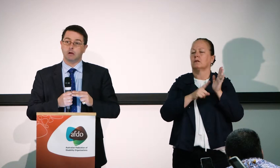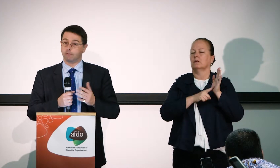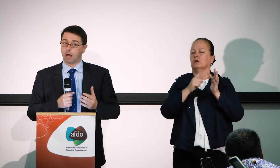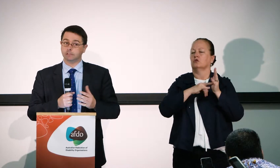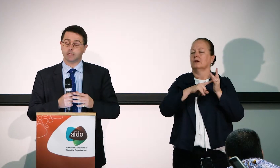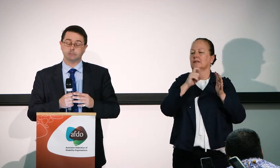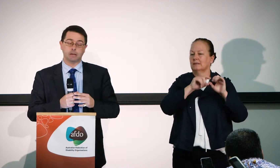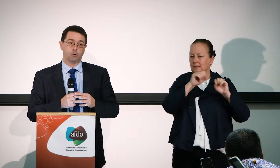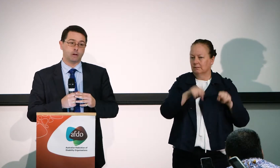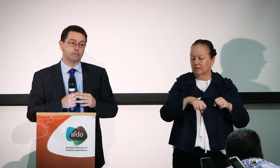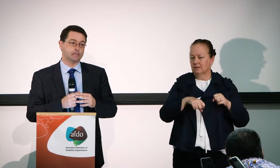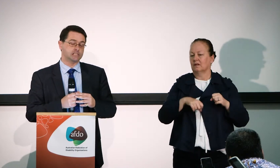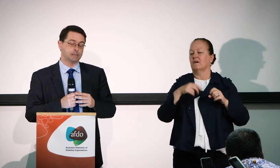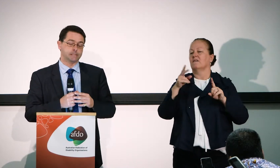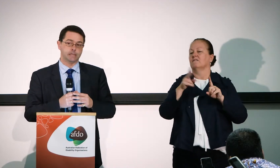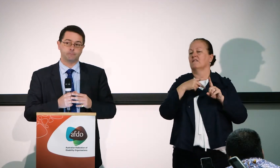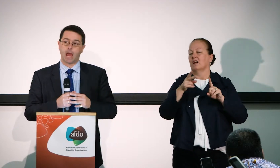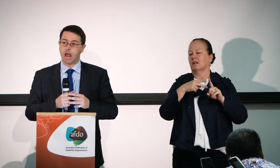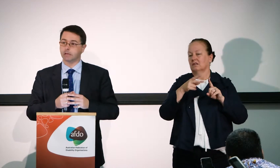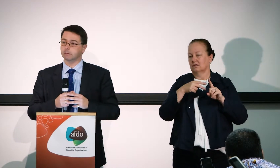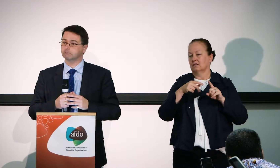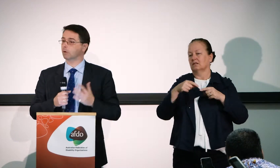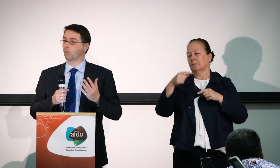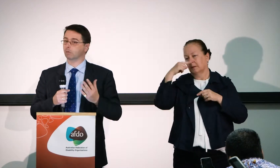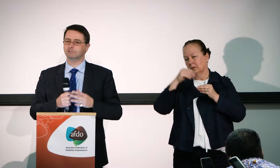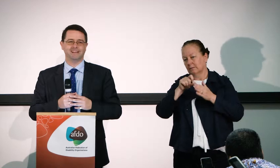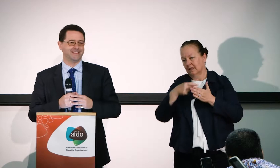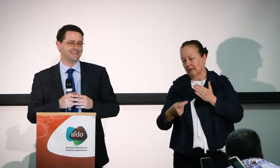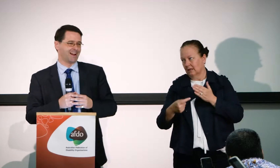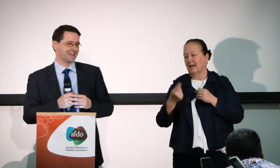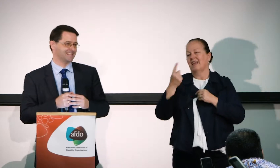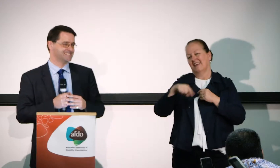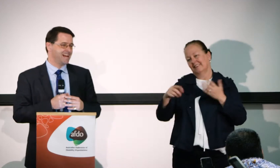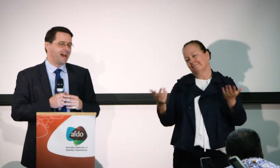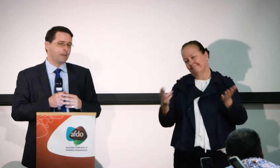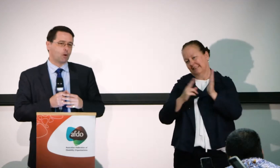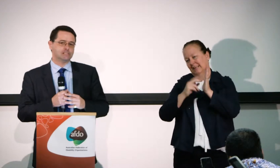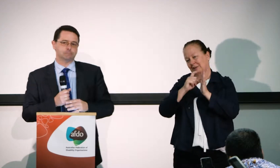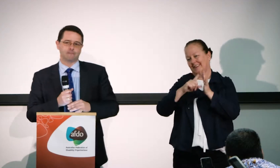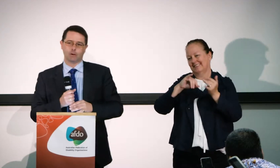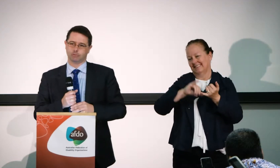violence against people with disability, and of course the NDIS. Now I'm going to speak very briefly